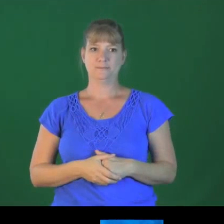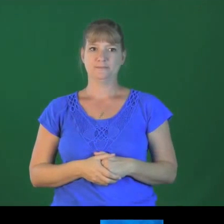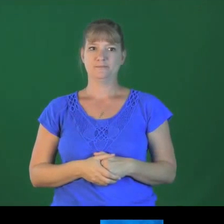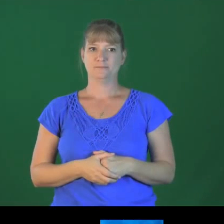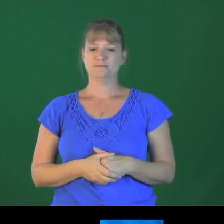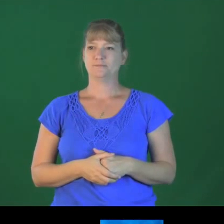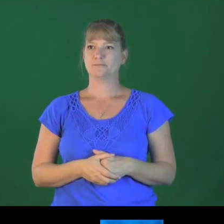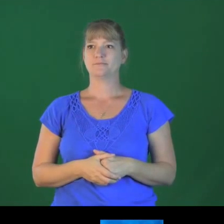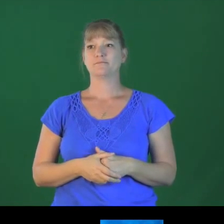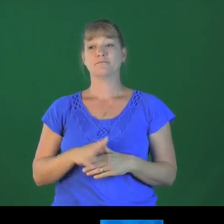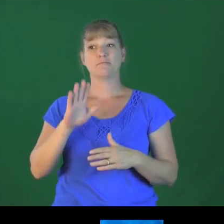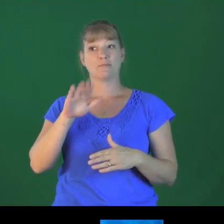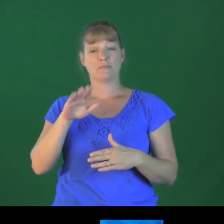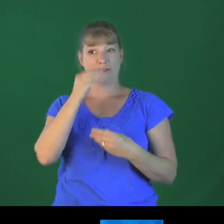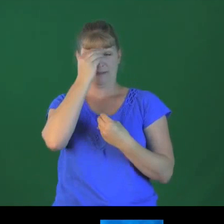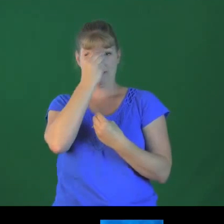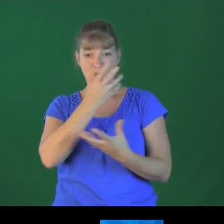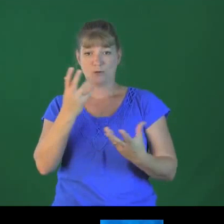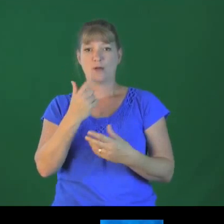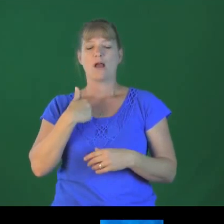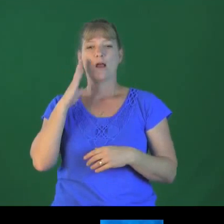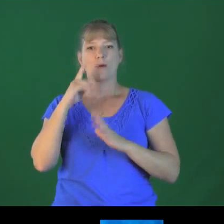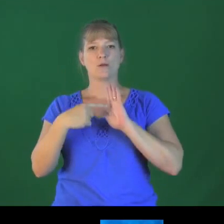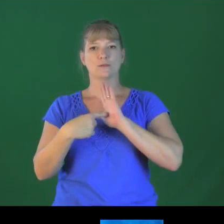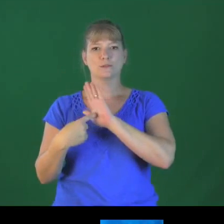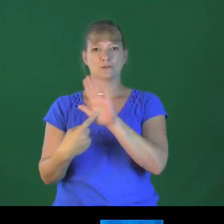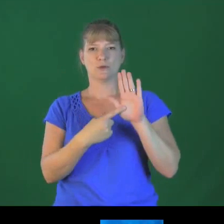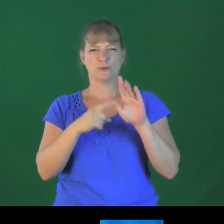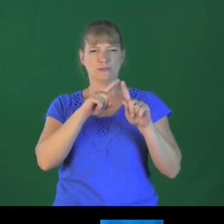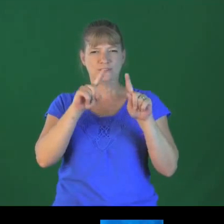I just wanted to let you know, that I will be showing you different devices,